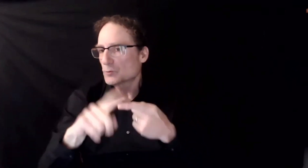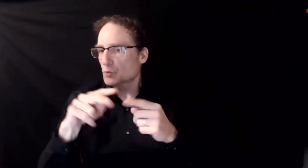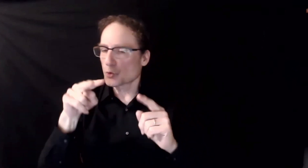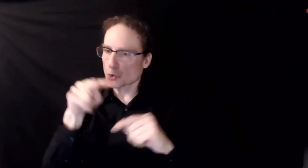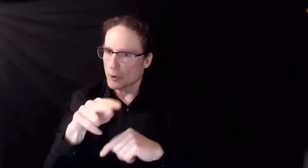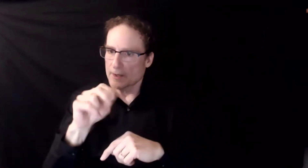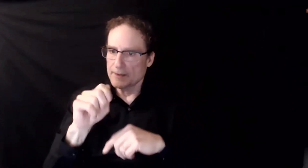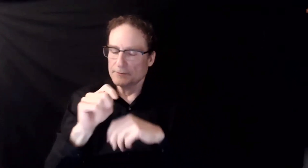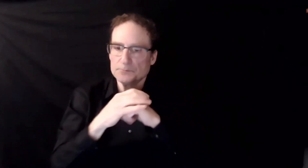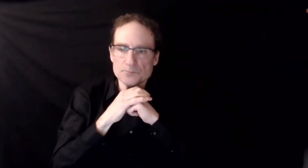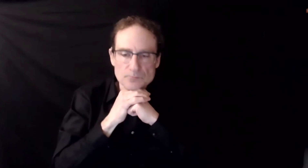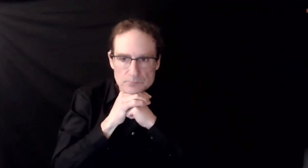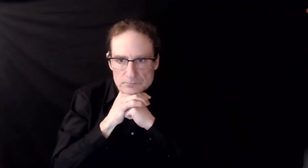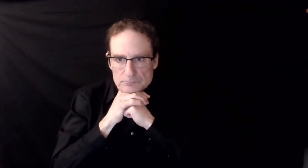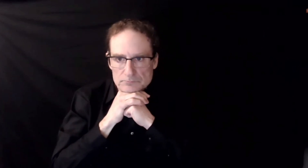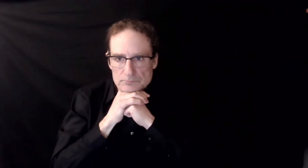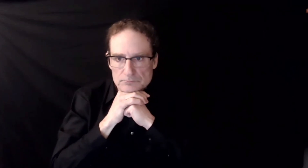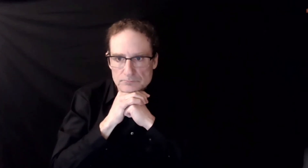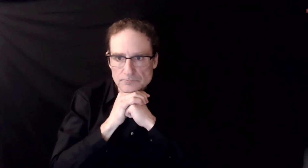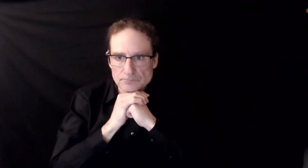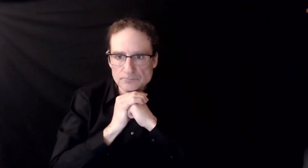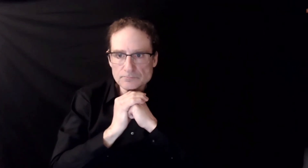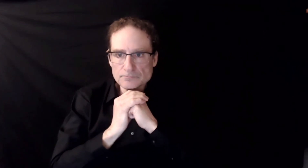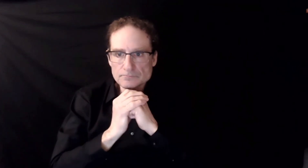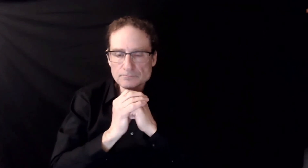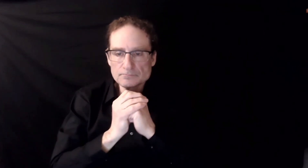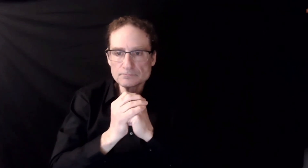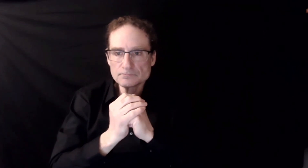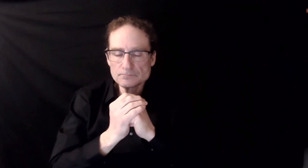that would be critical to look at as a project going forward.